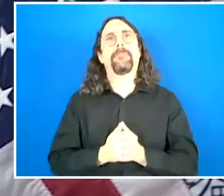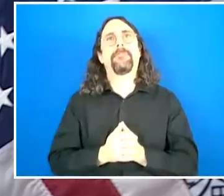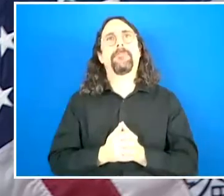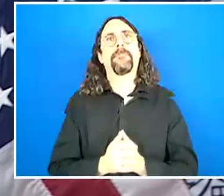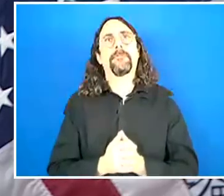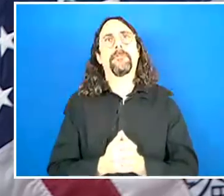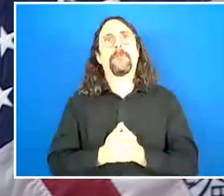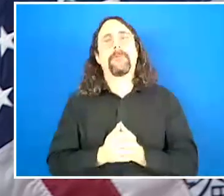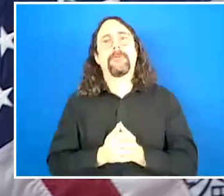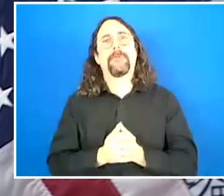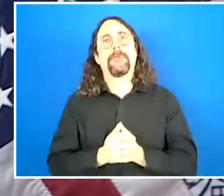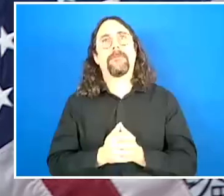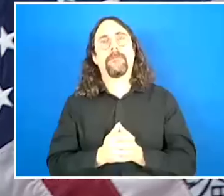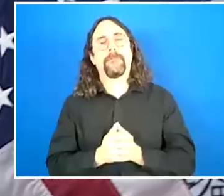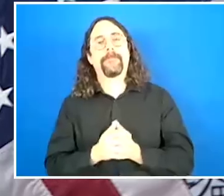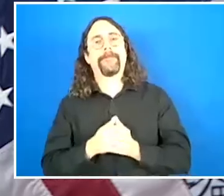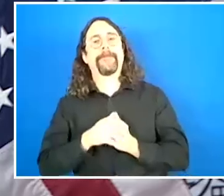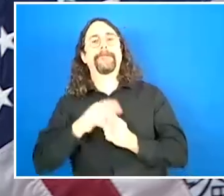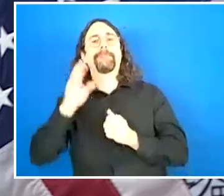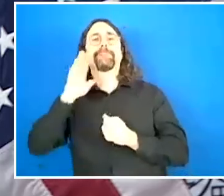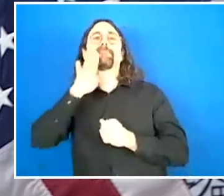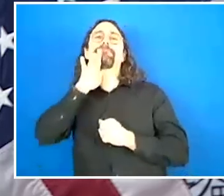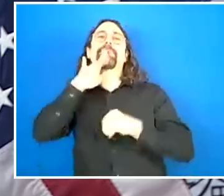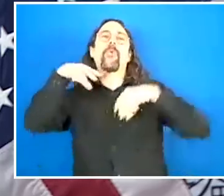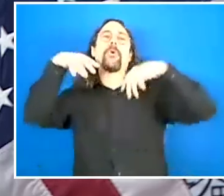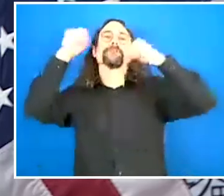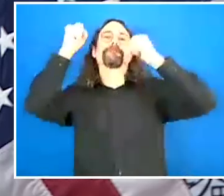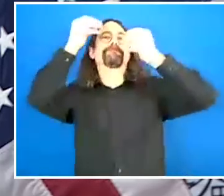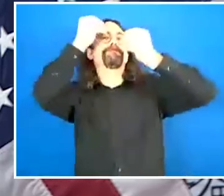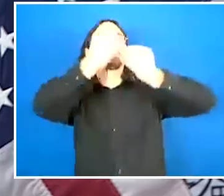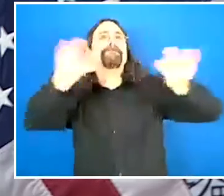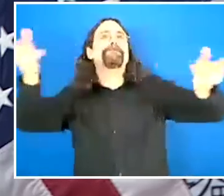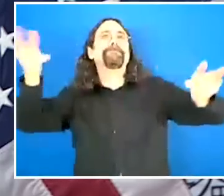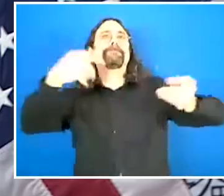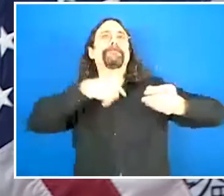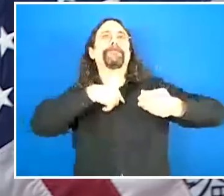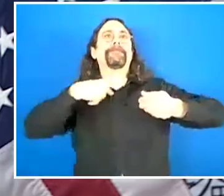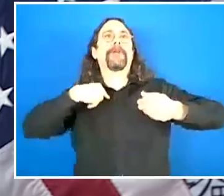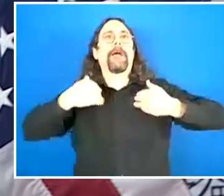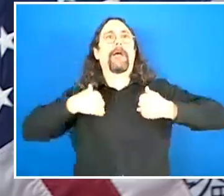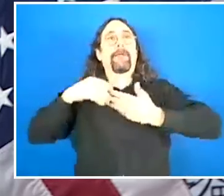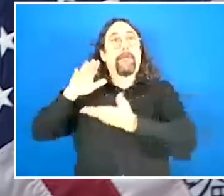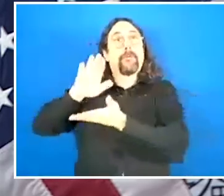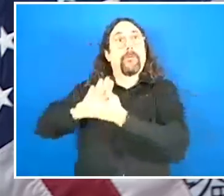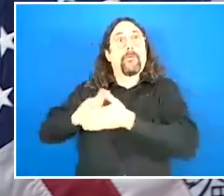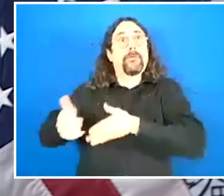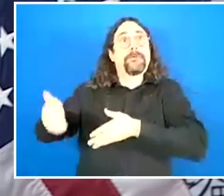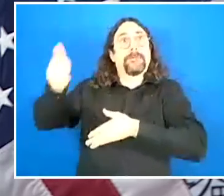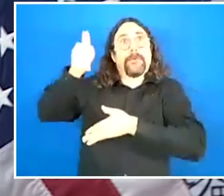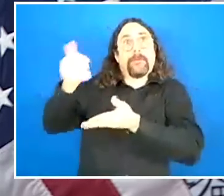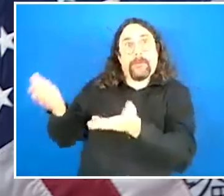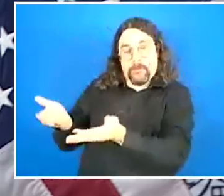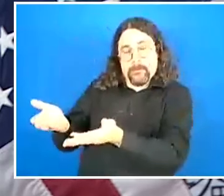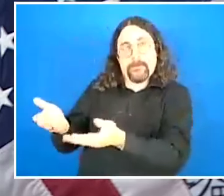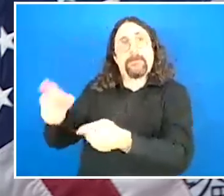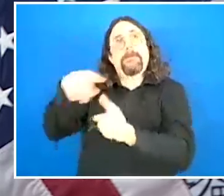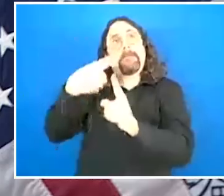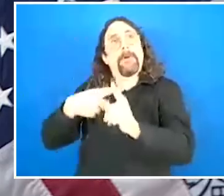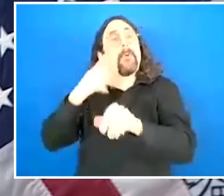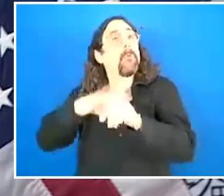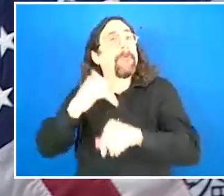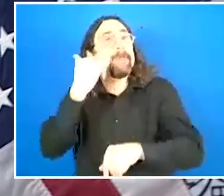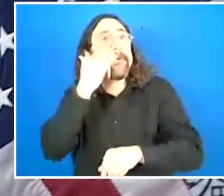MEDIA.